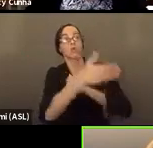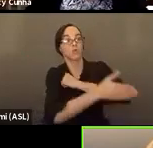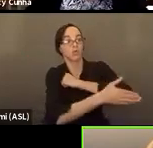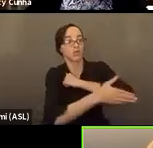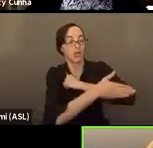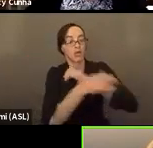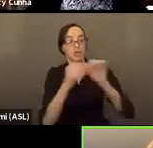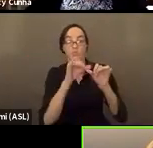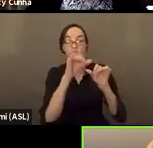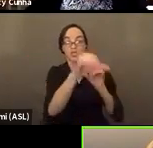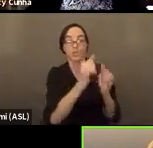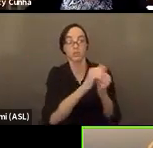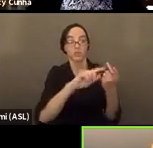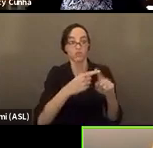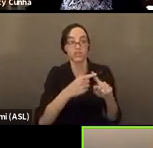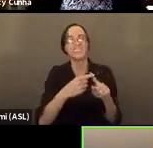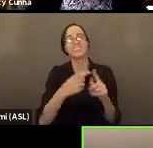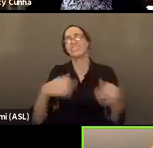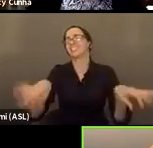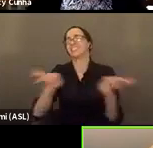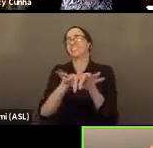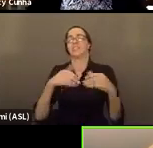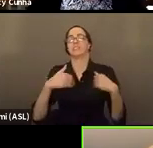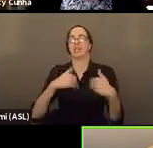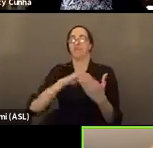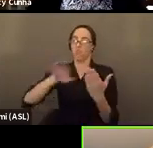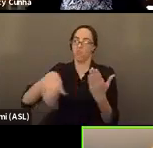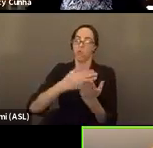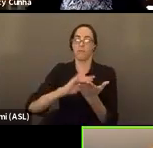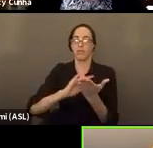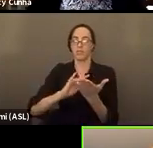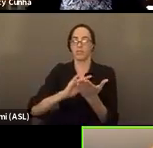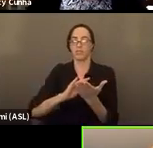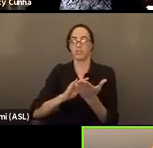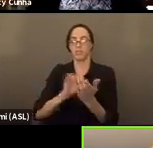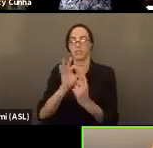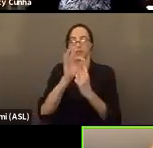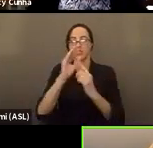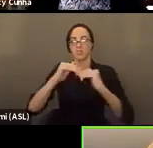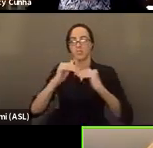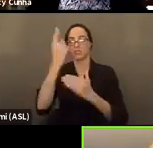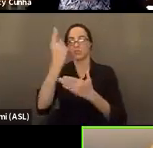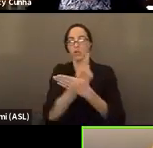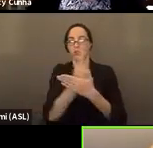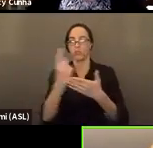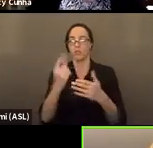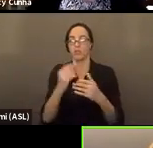especially if you are in a highly dangerous zone because you're not going to be able to necessarily